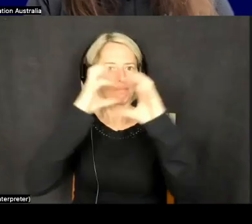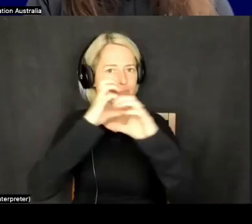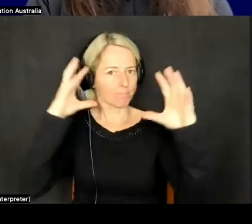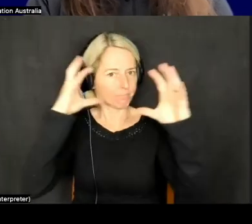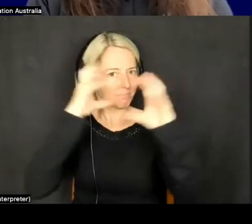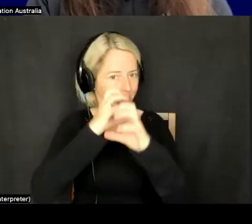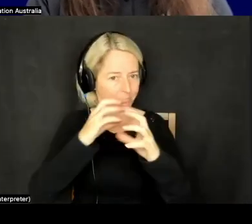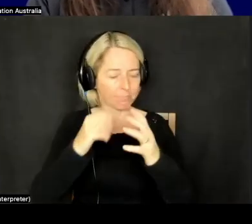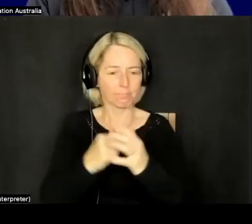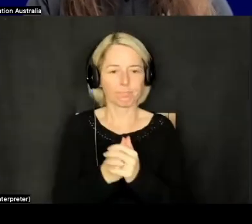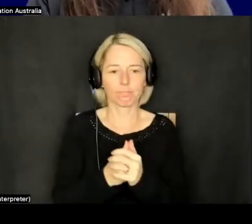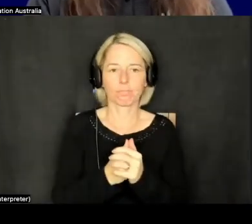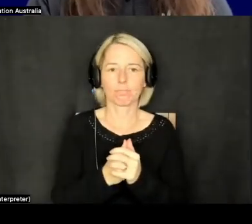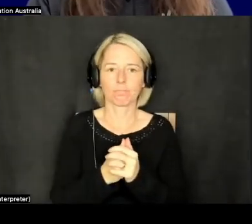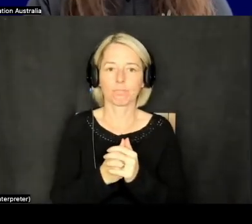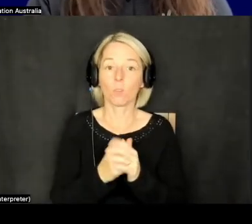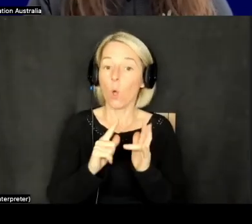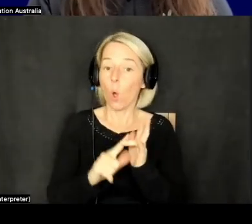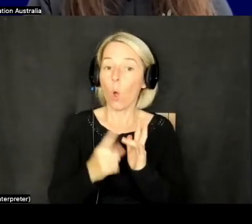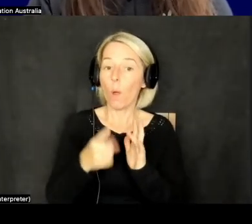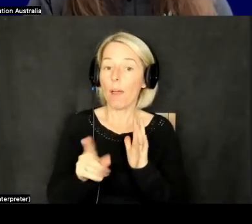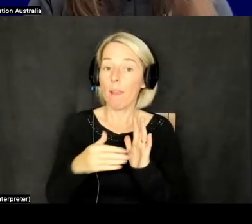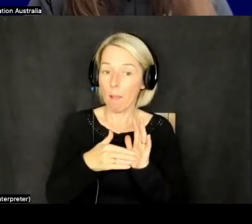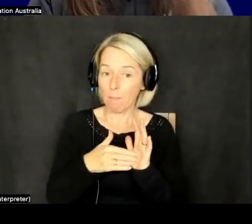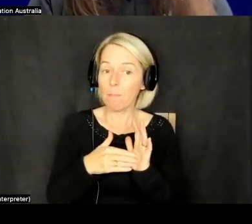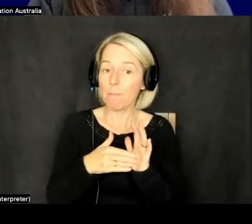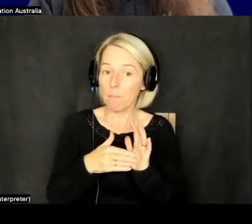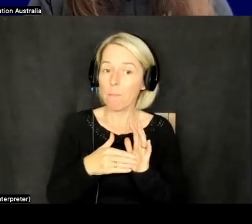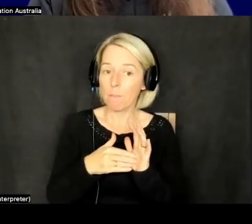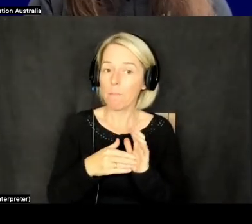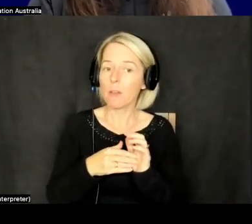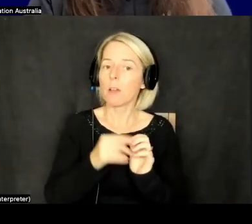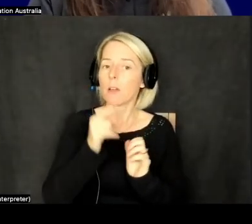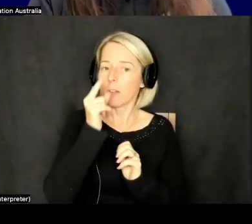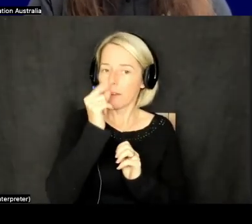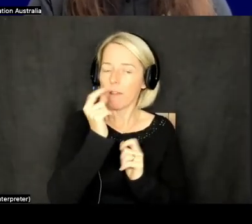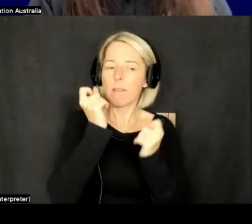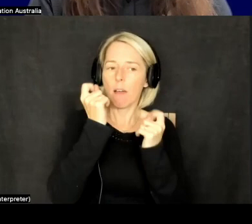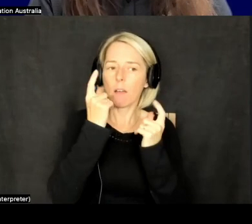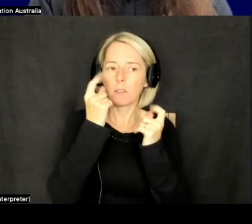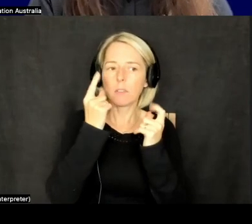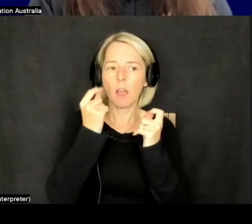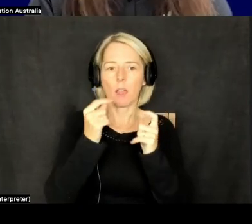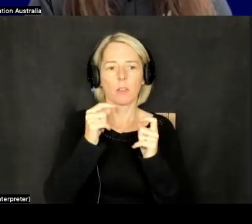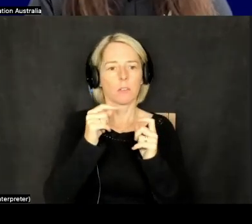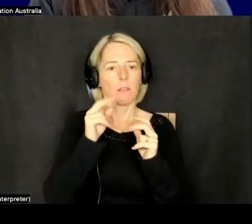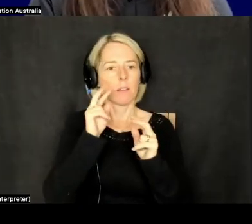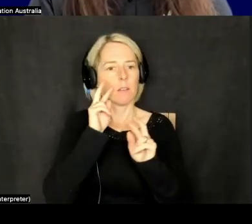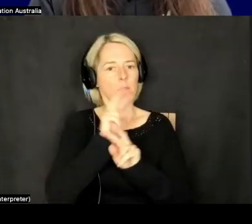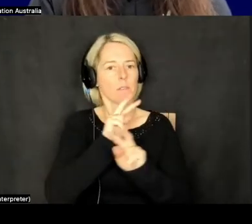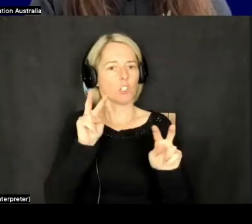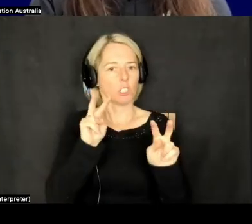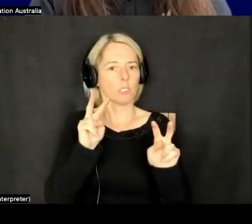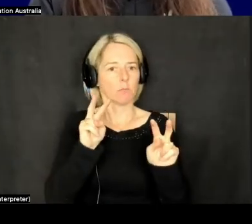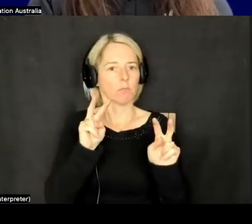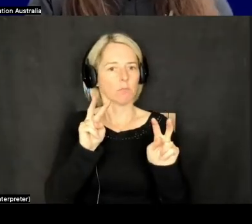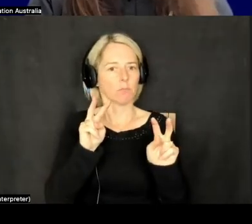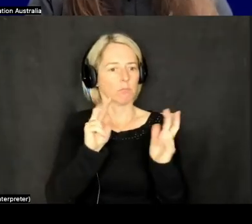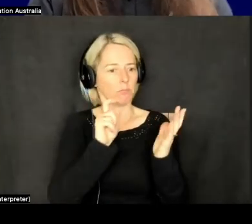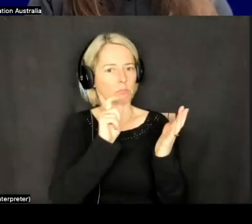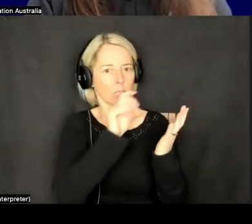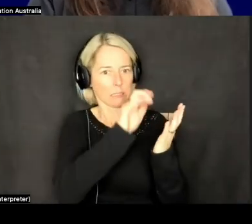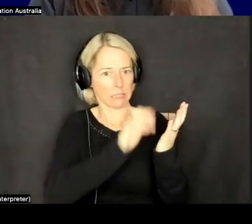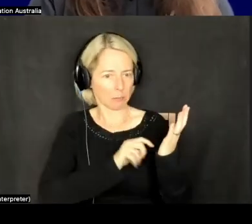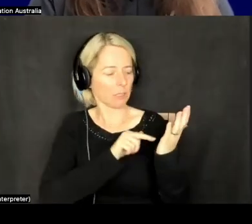can also understand these vision assessments and explain the results, but they're also observing